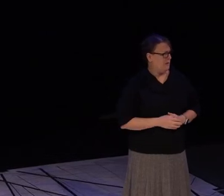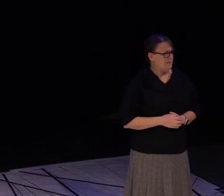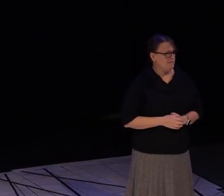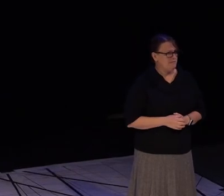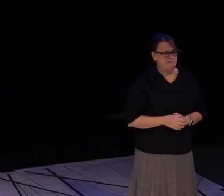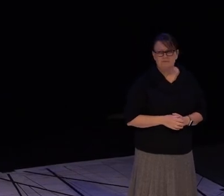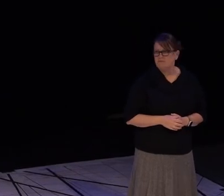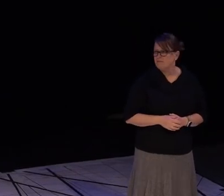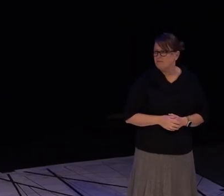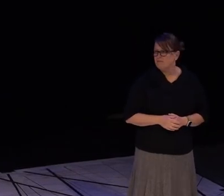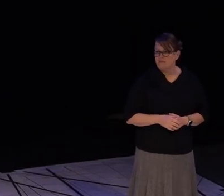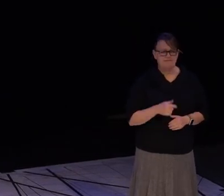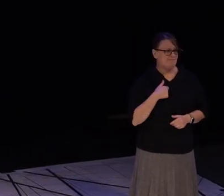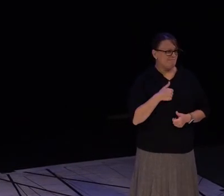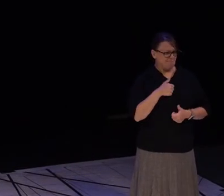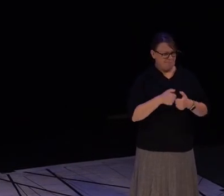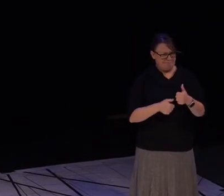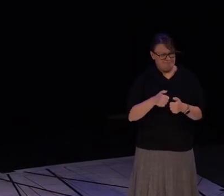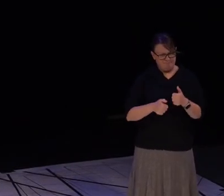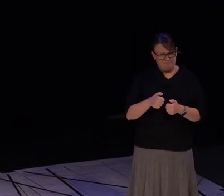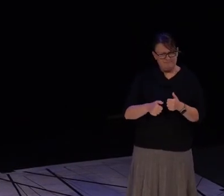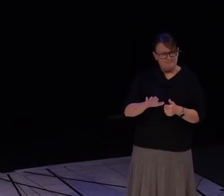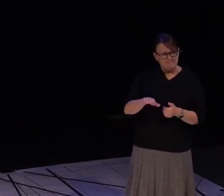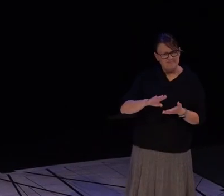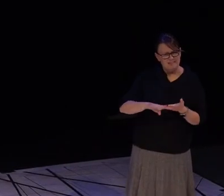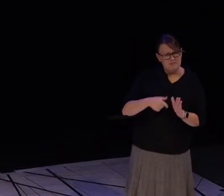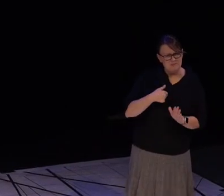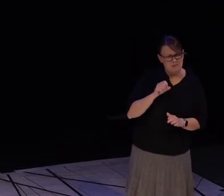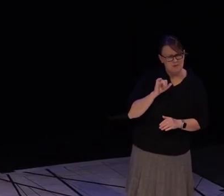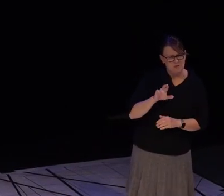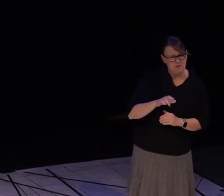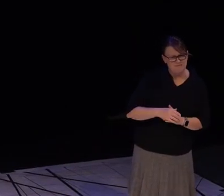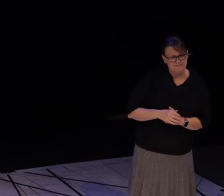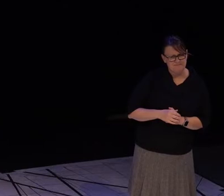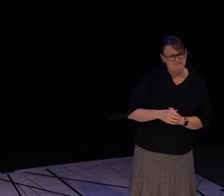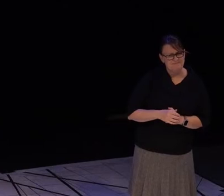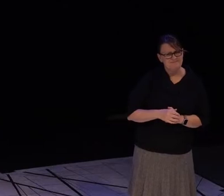I type back, excuse me sir, your abs and your eyes